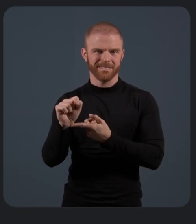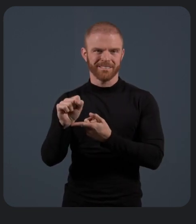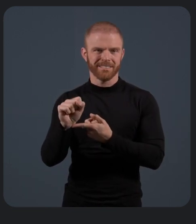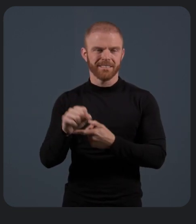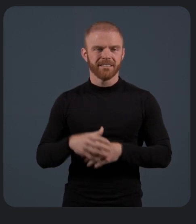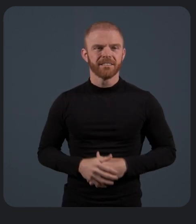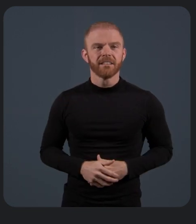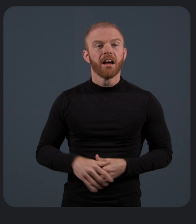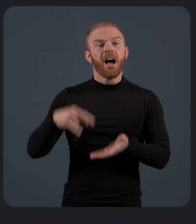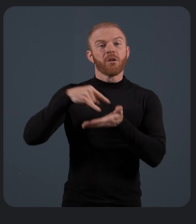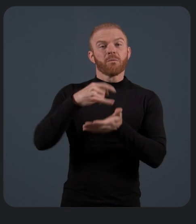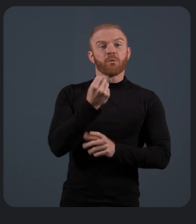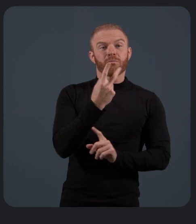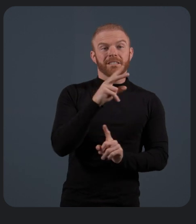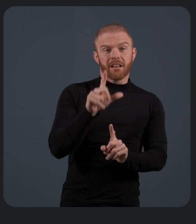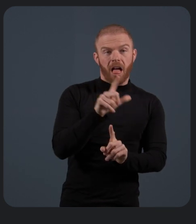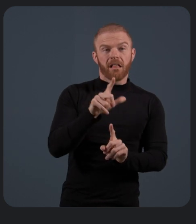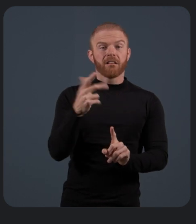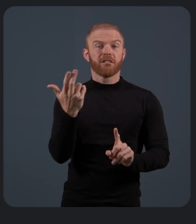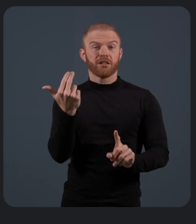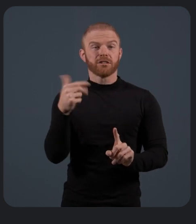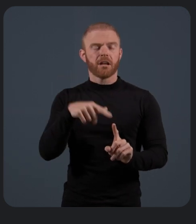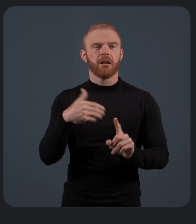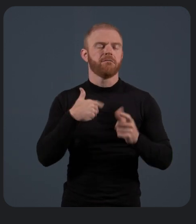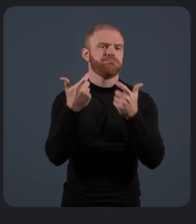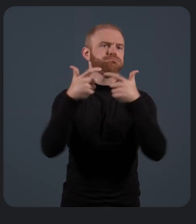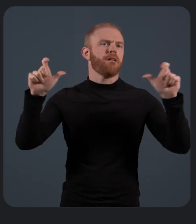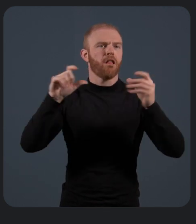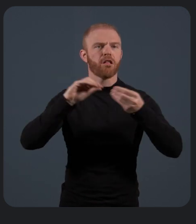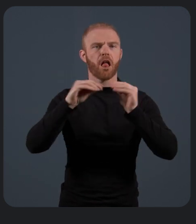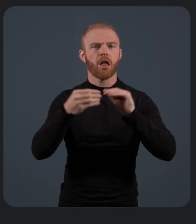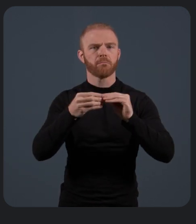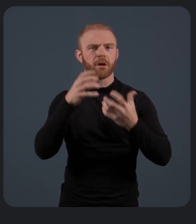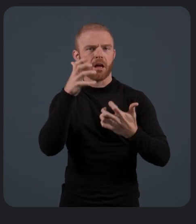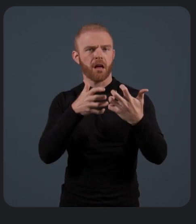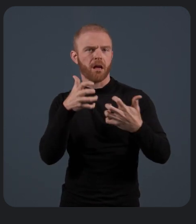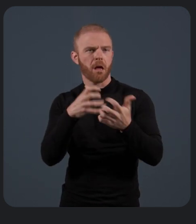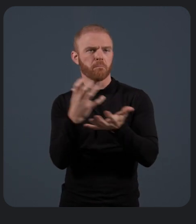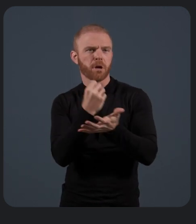Android 12 L and 13 have a huge number of optimizations for large screens.